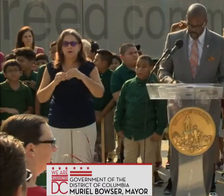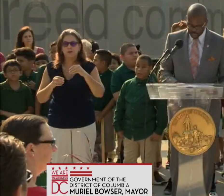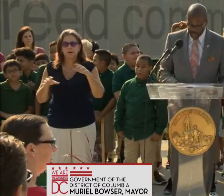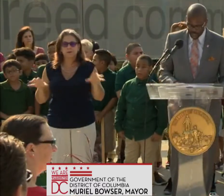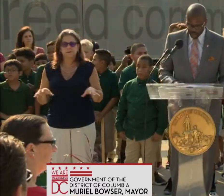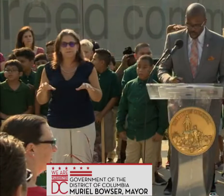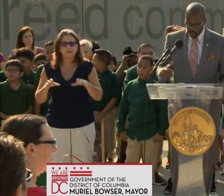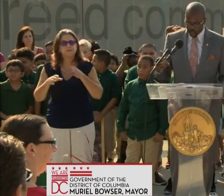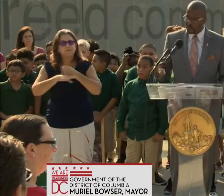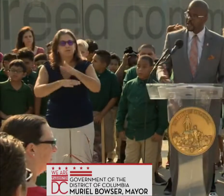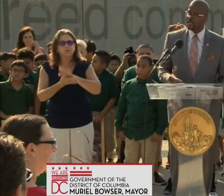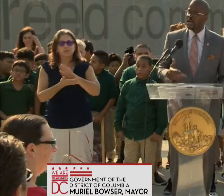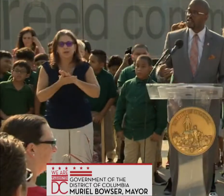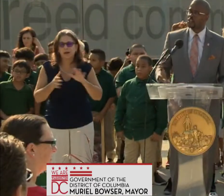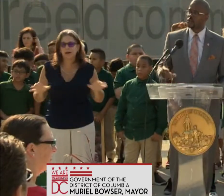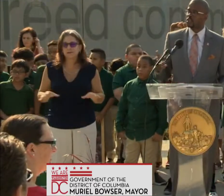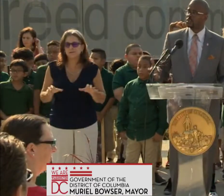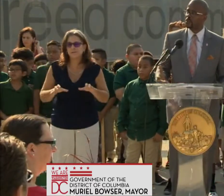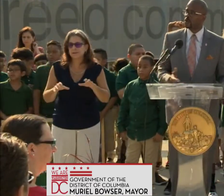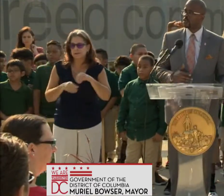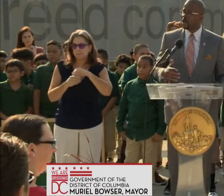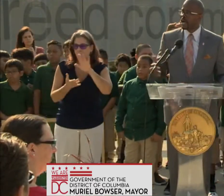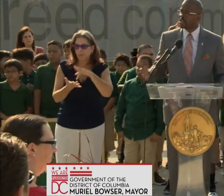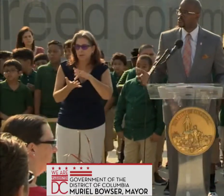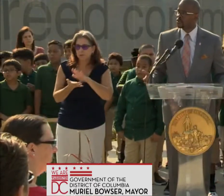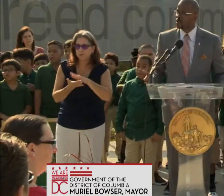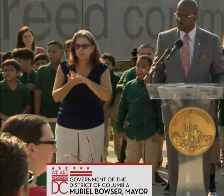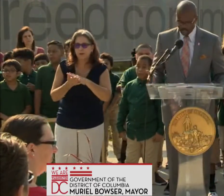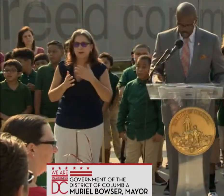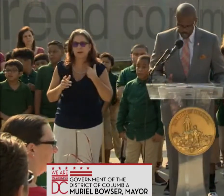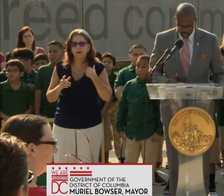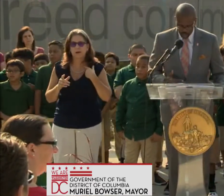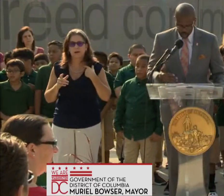that we're expanding college and career support in our high schools and so we're